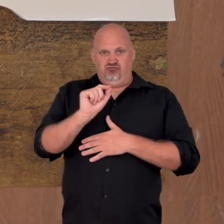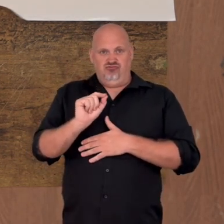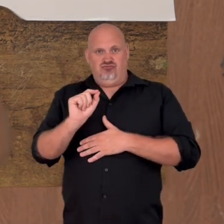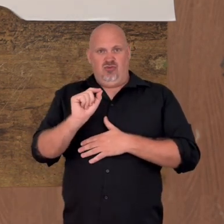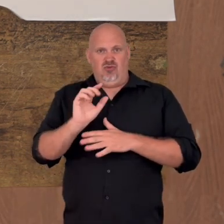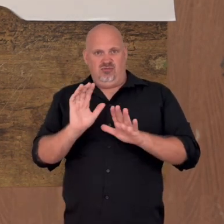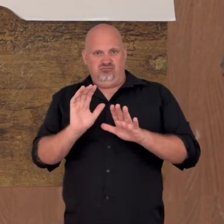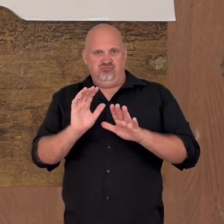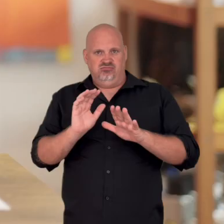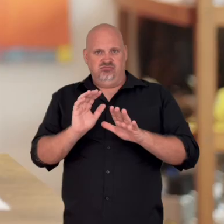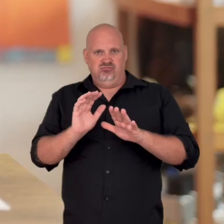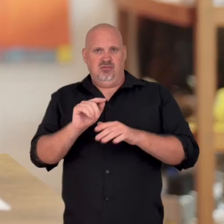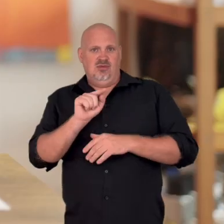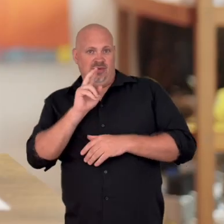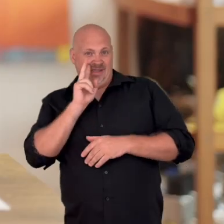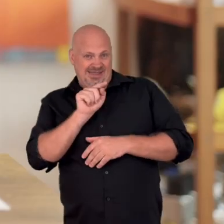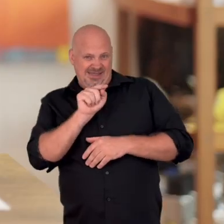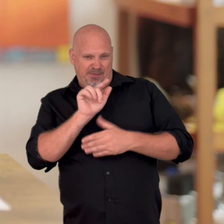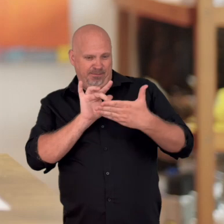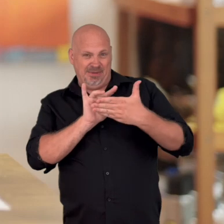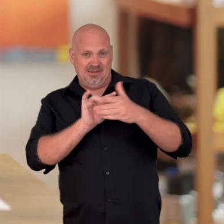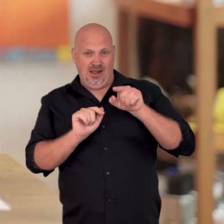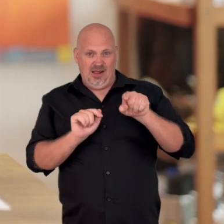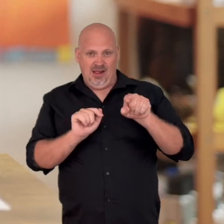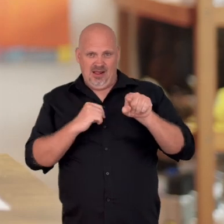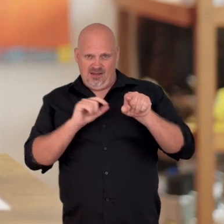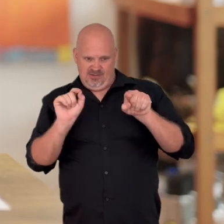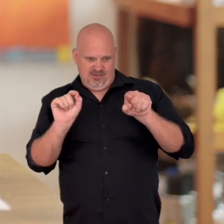I stop and go like that